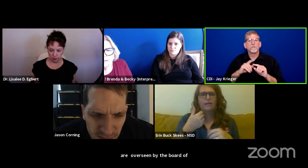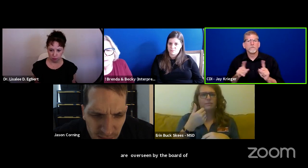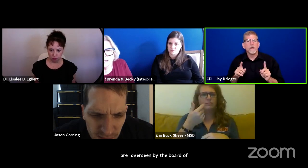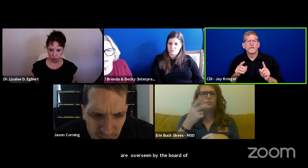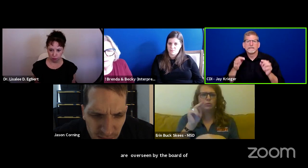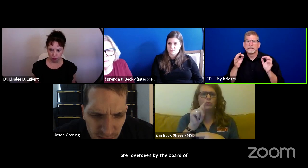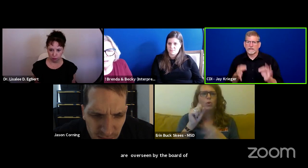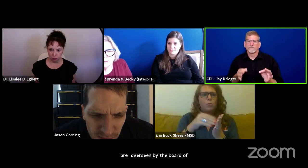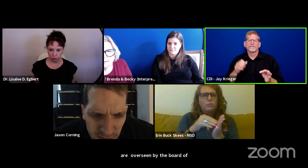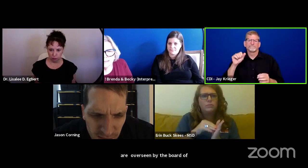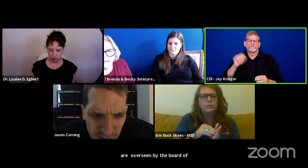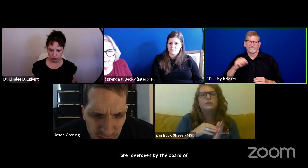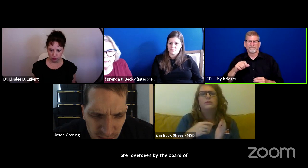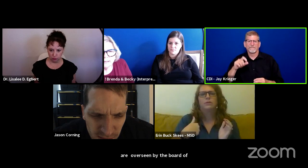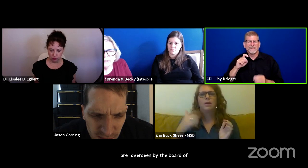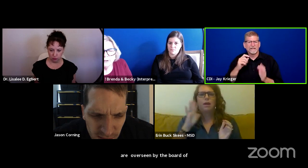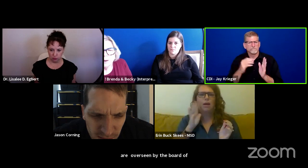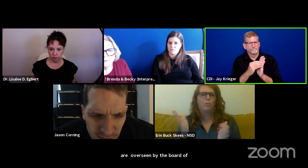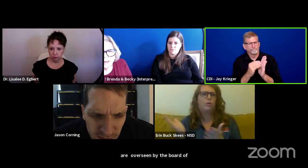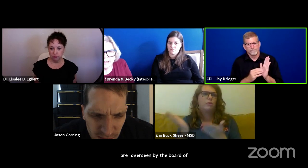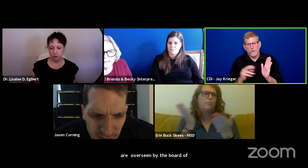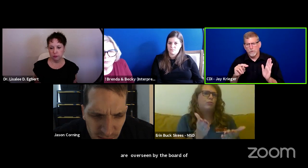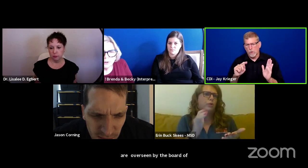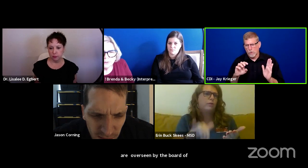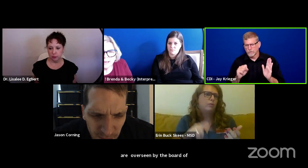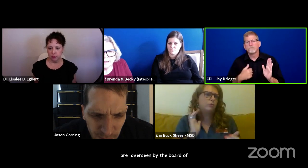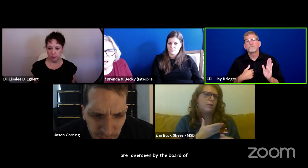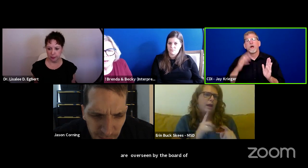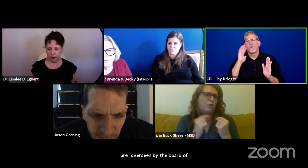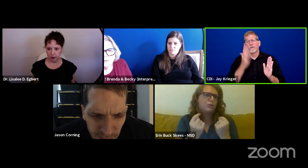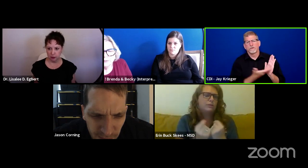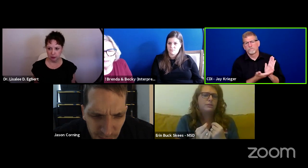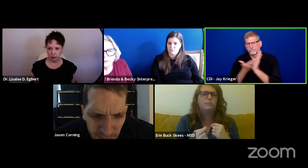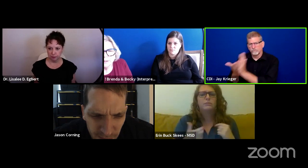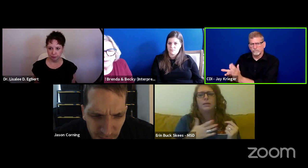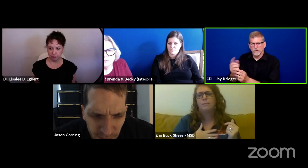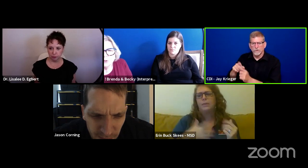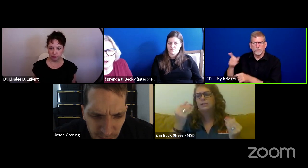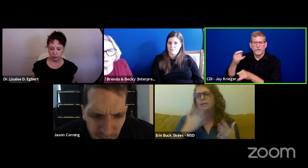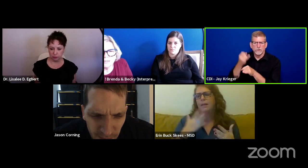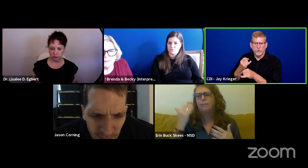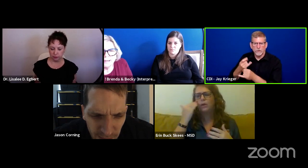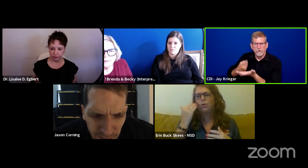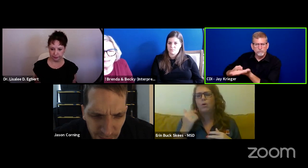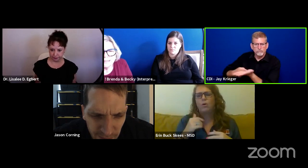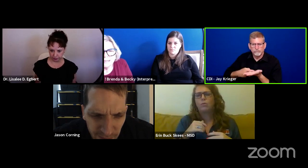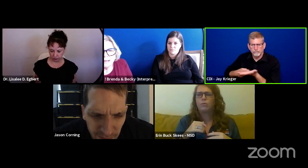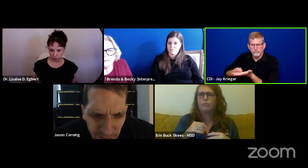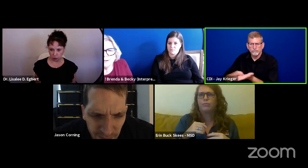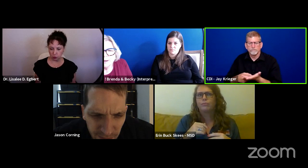But decidedly, I have made some notes and I will definitely bring them to our team at MSD.